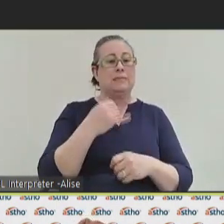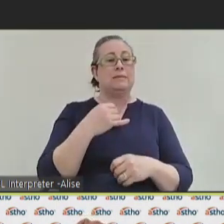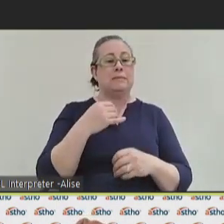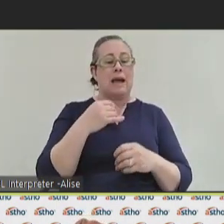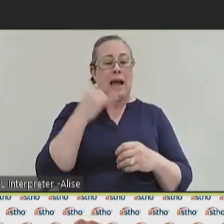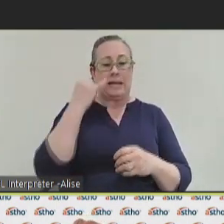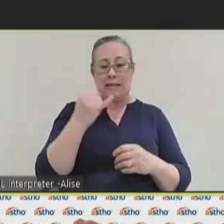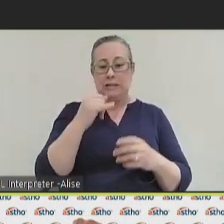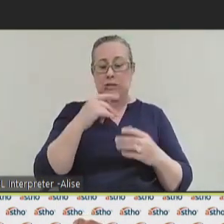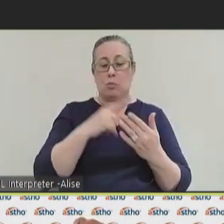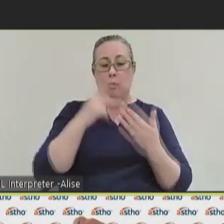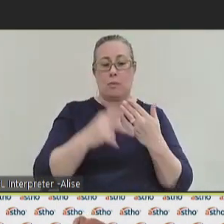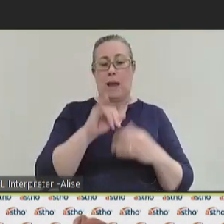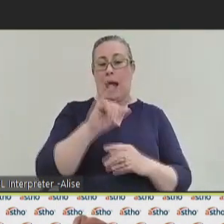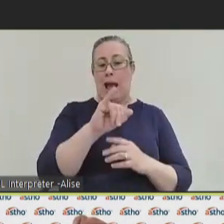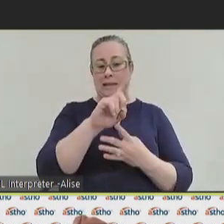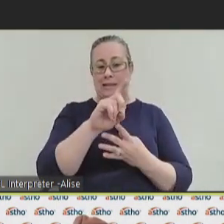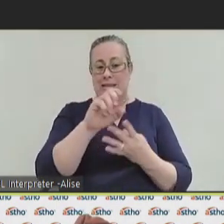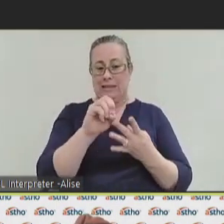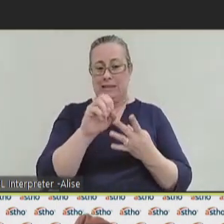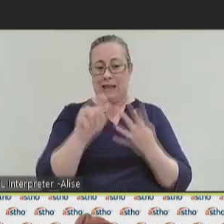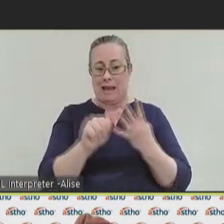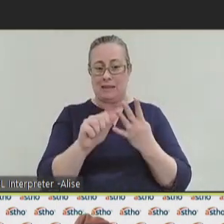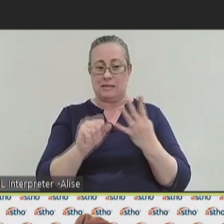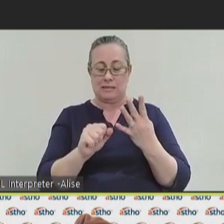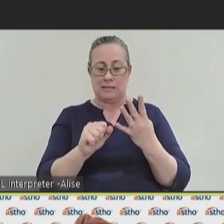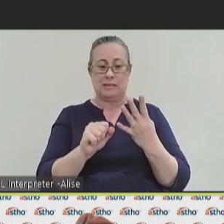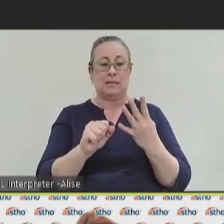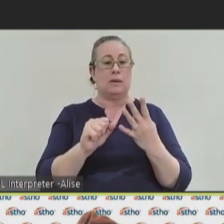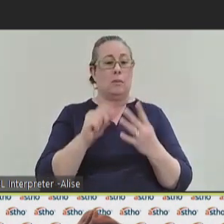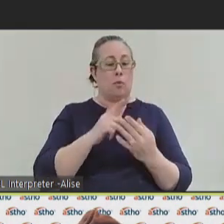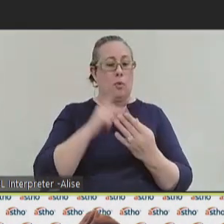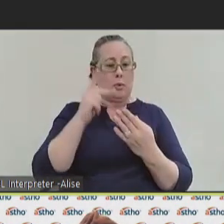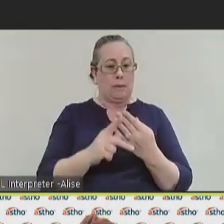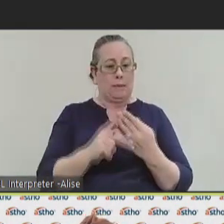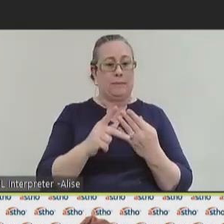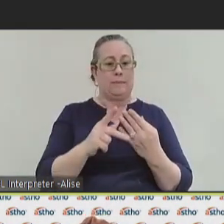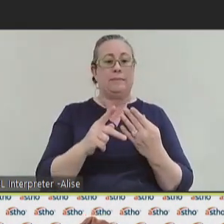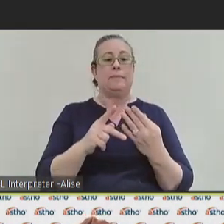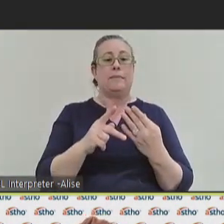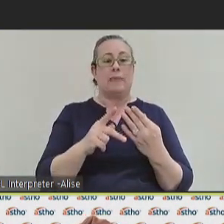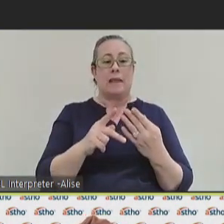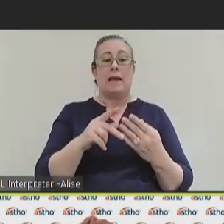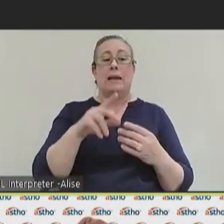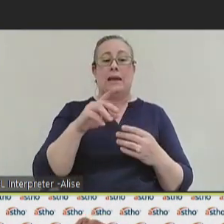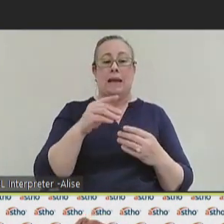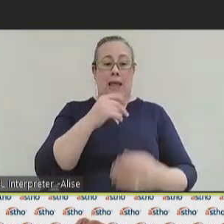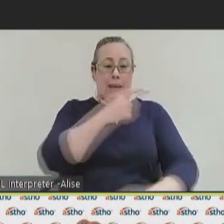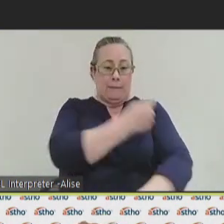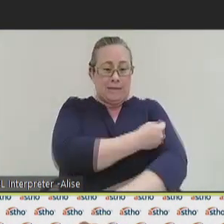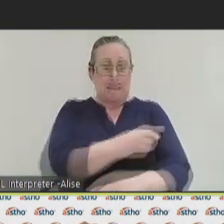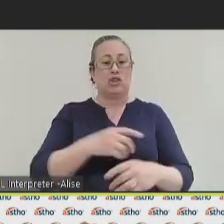for Immunization Data Exchange, Advancement, and Sharing. ASTHO, with the support of the Office of